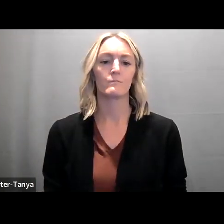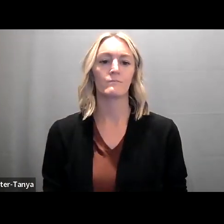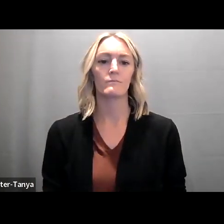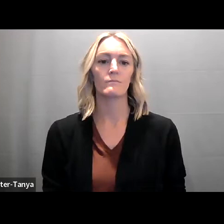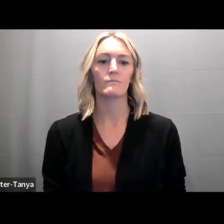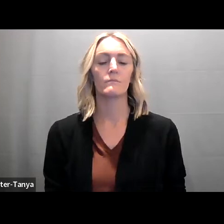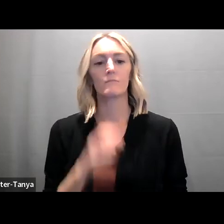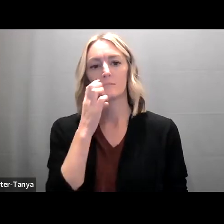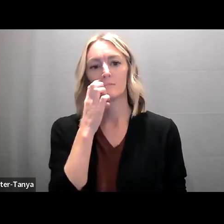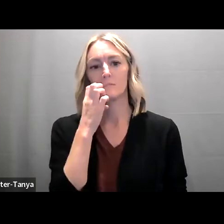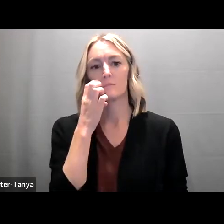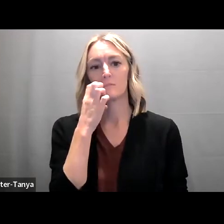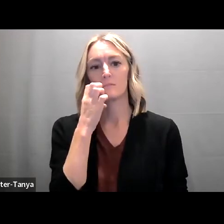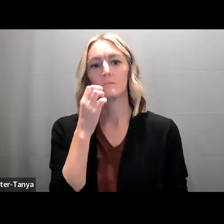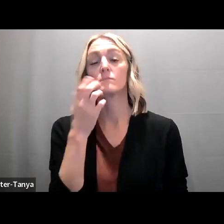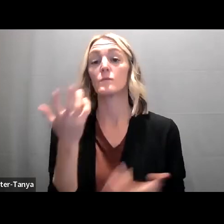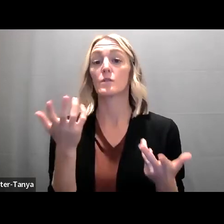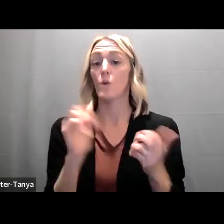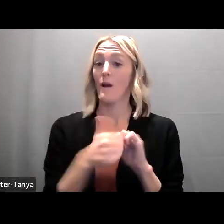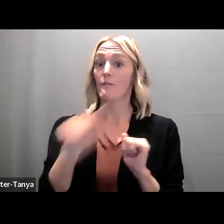But in order to know about it you have have to be aware of it.